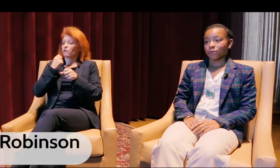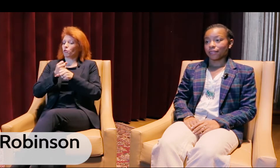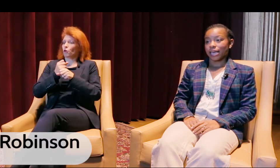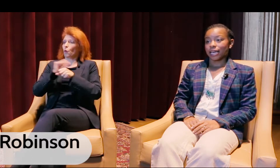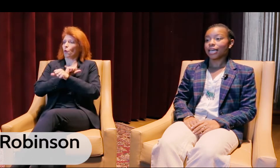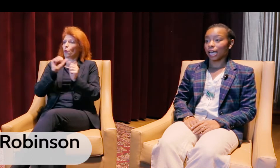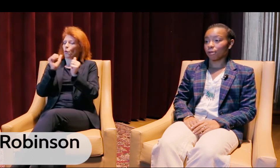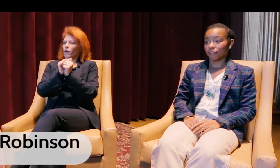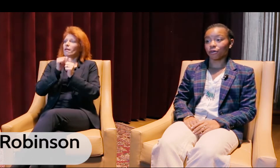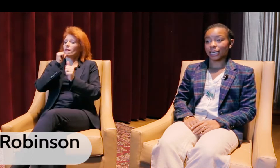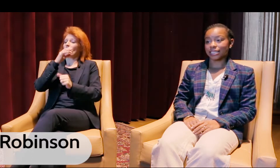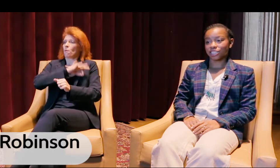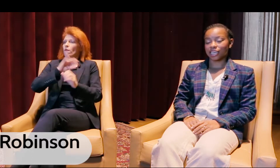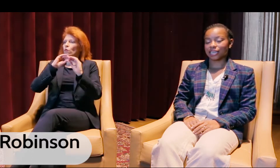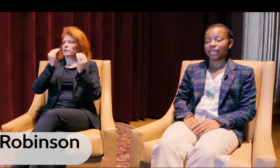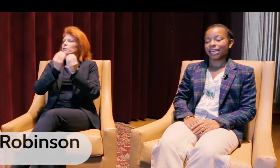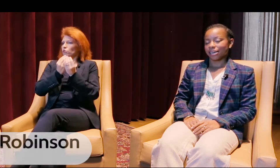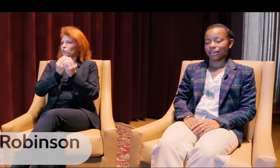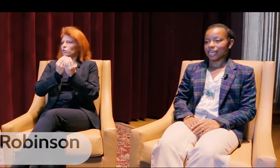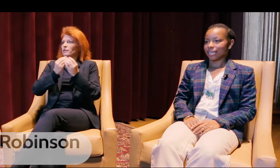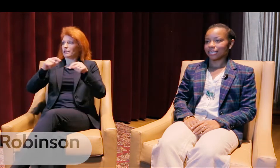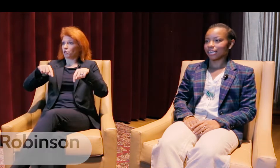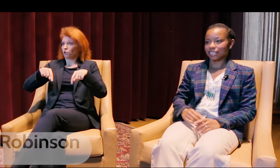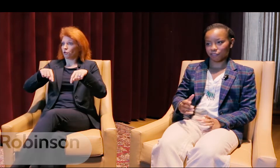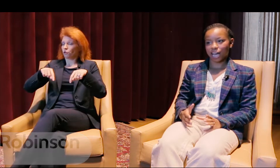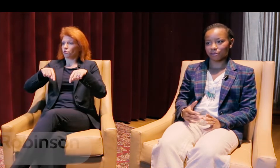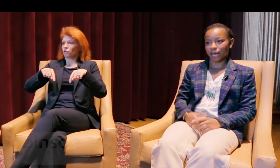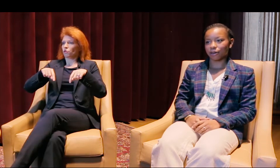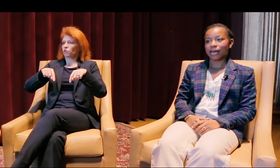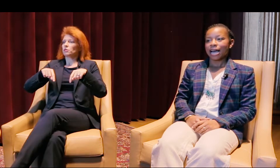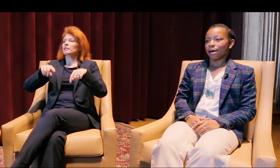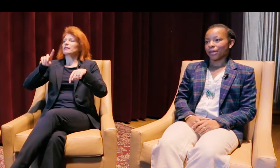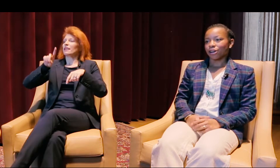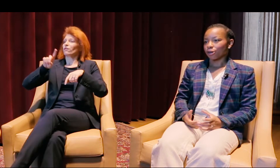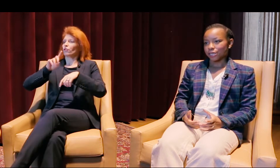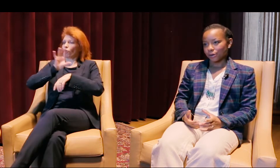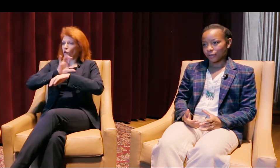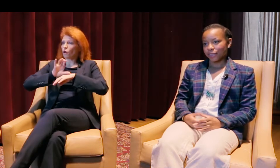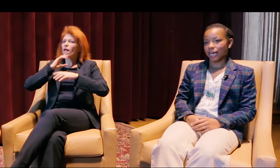had worked with a non-profit organization here in Denver, Colorado helping urban youth